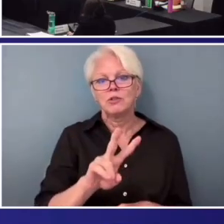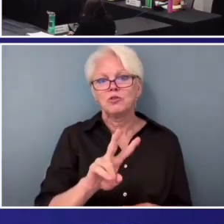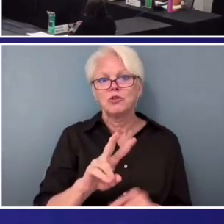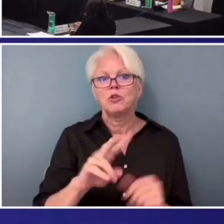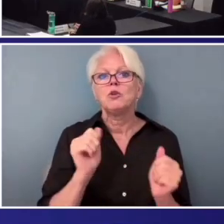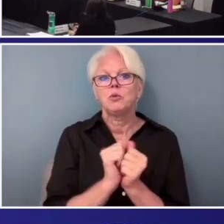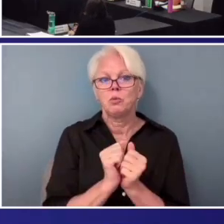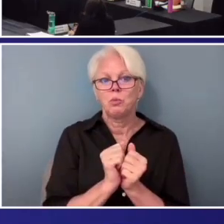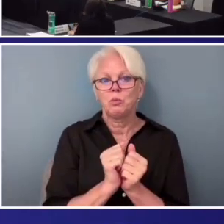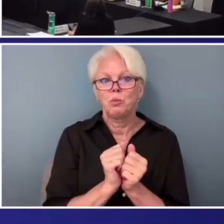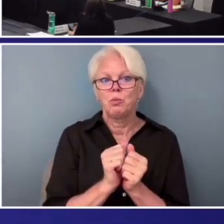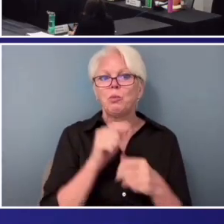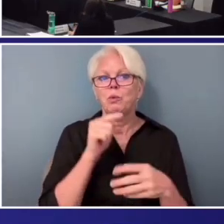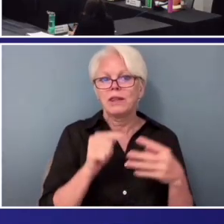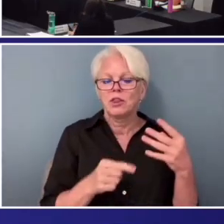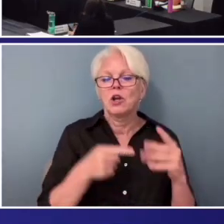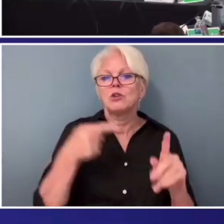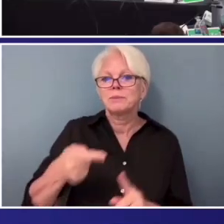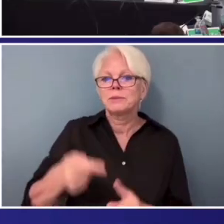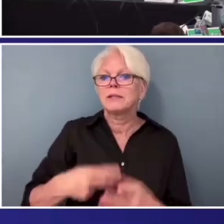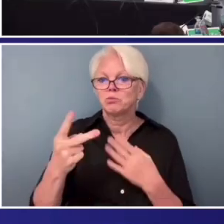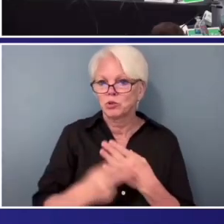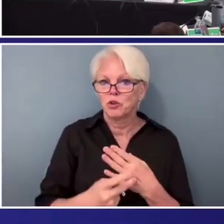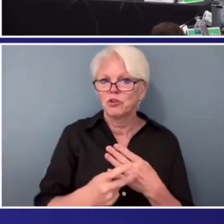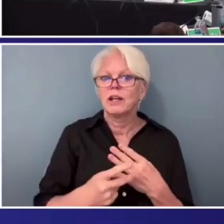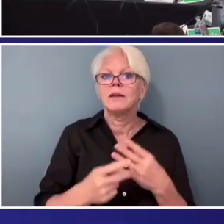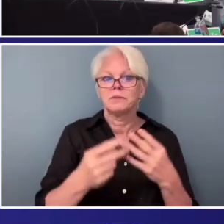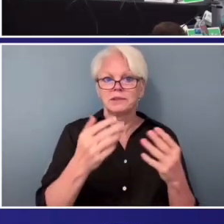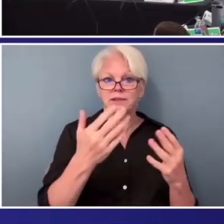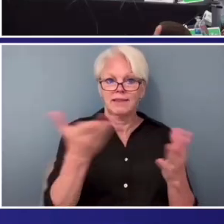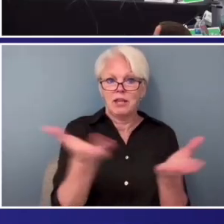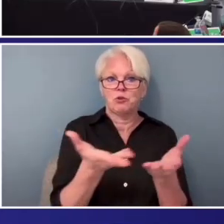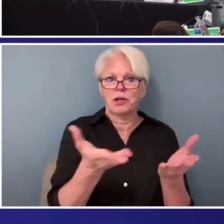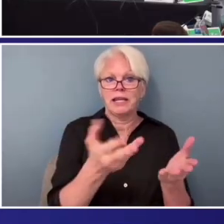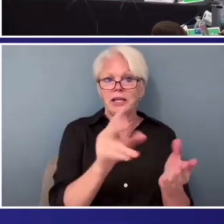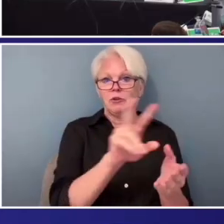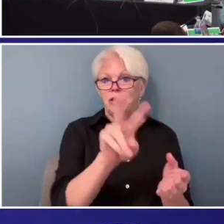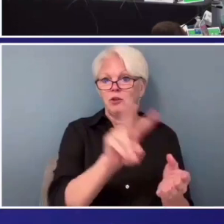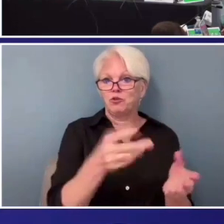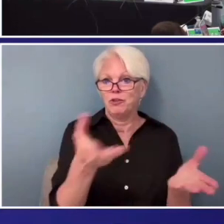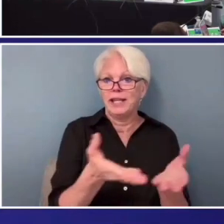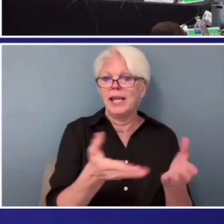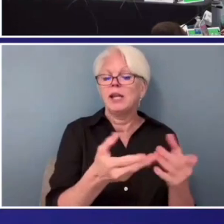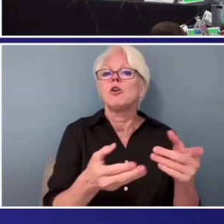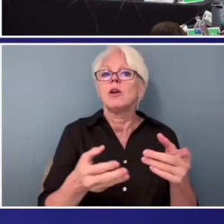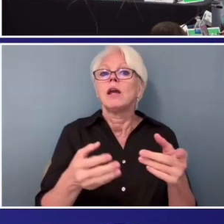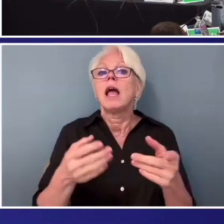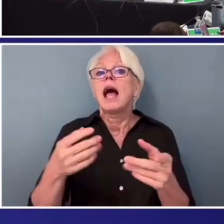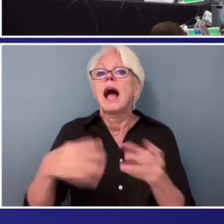with those particular programs that are listed on the screen. And it says additional programs and